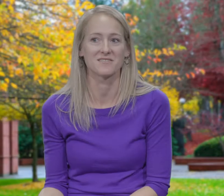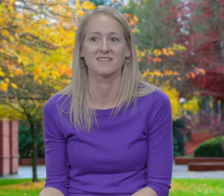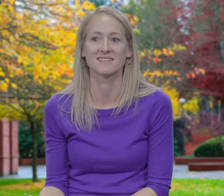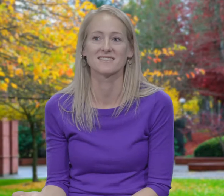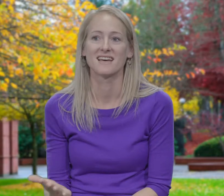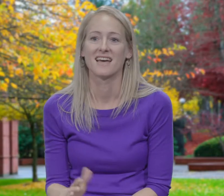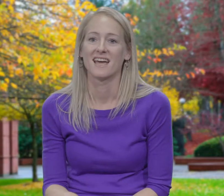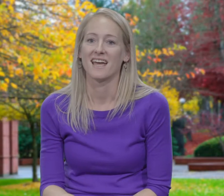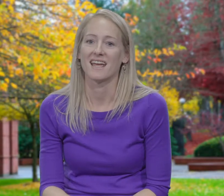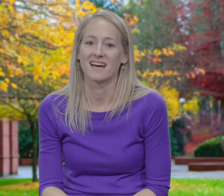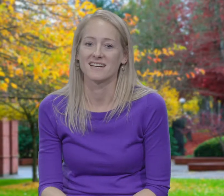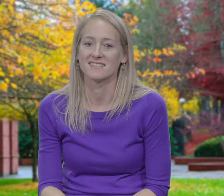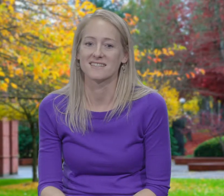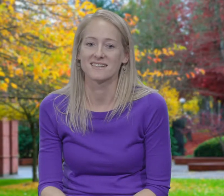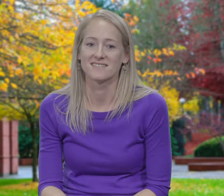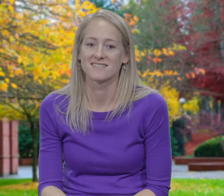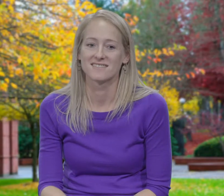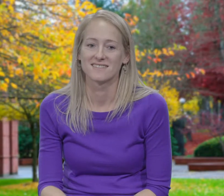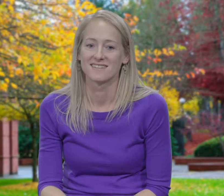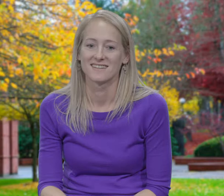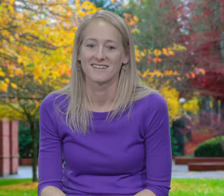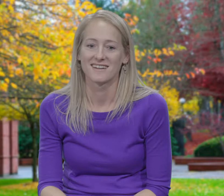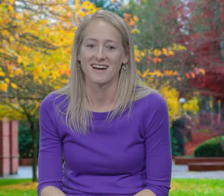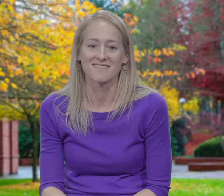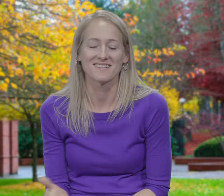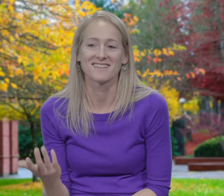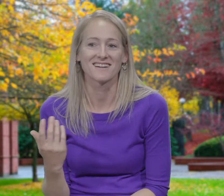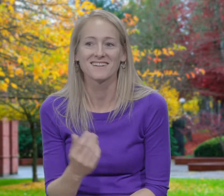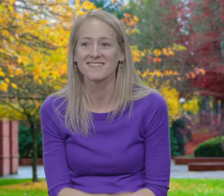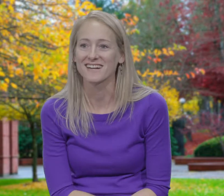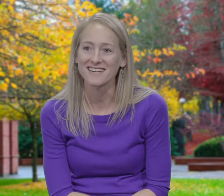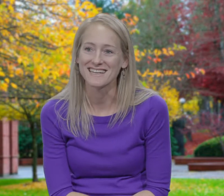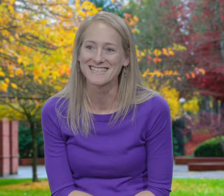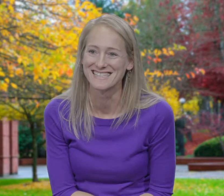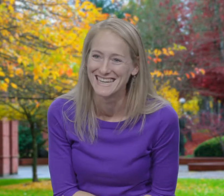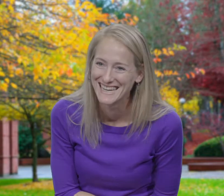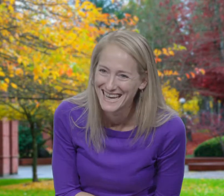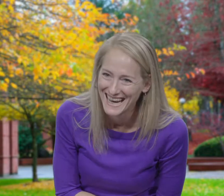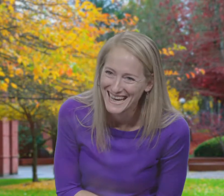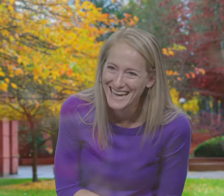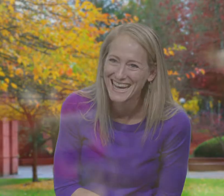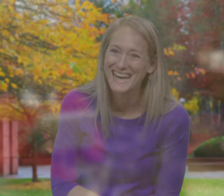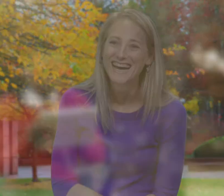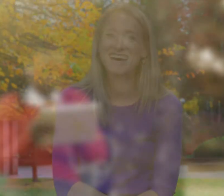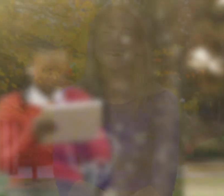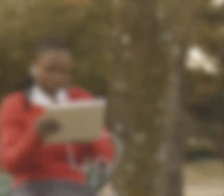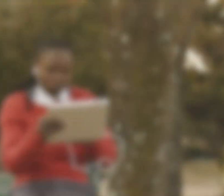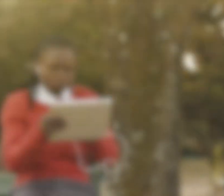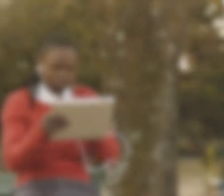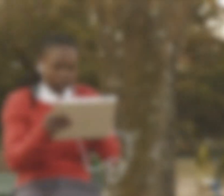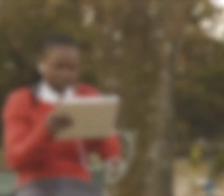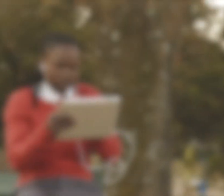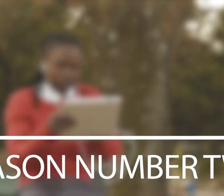I mean, they're hilarious! [female narrator] Number Two!